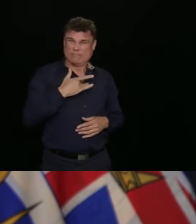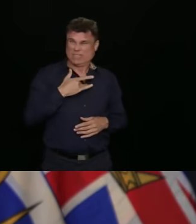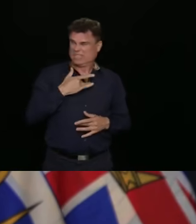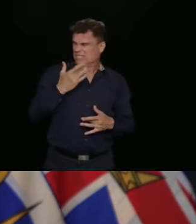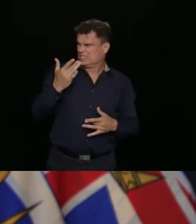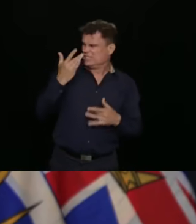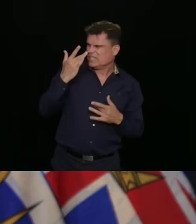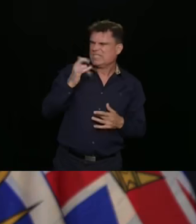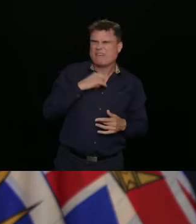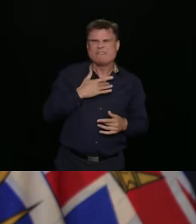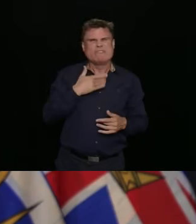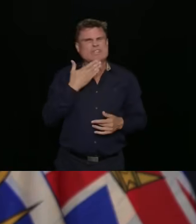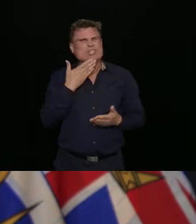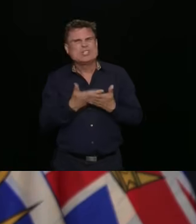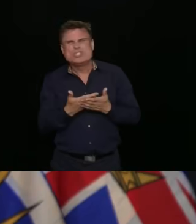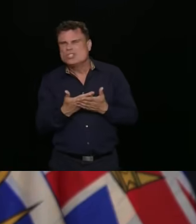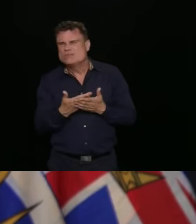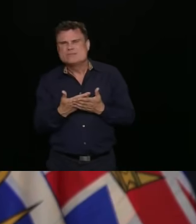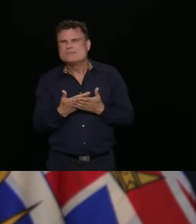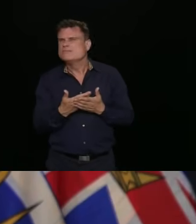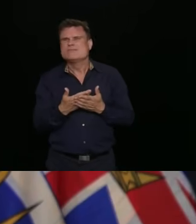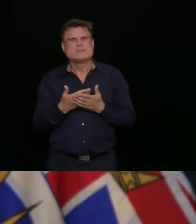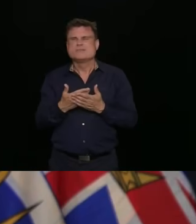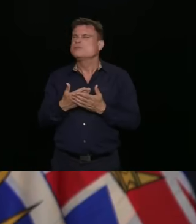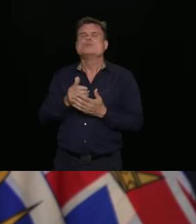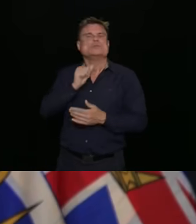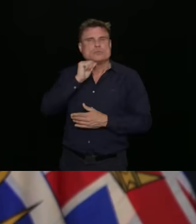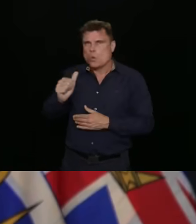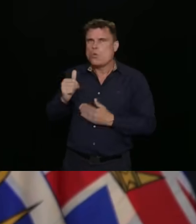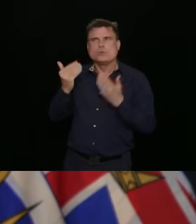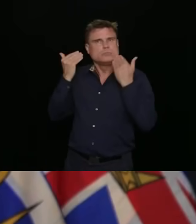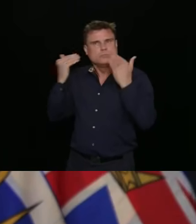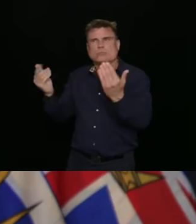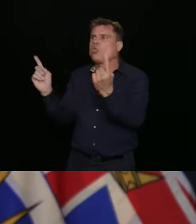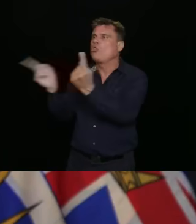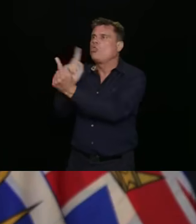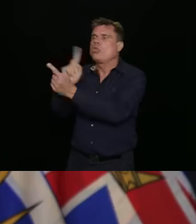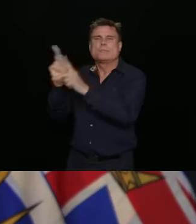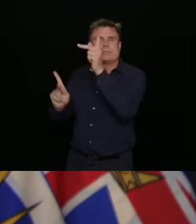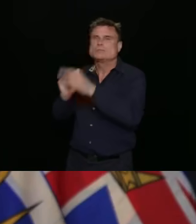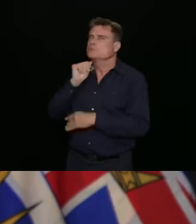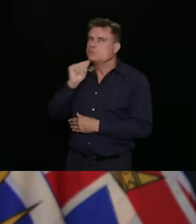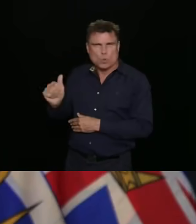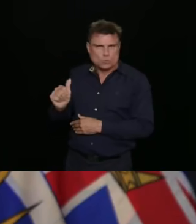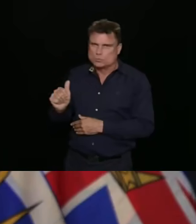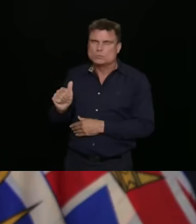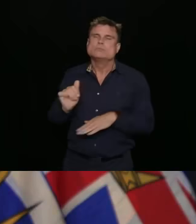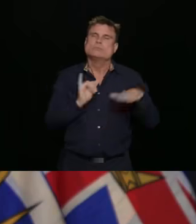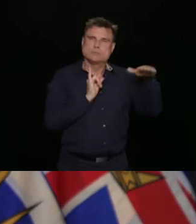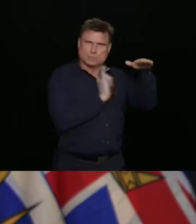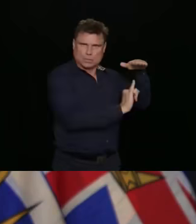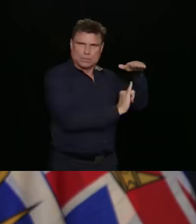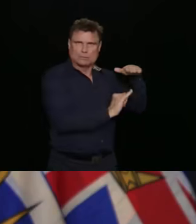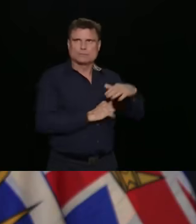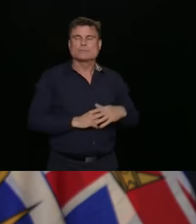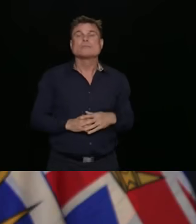I understand that this was an event where there was distancing and they came together for a short period of time.